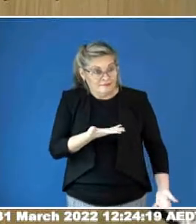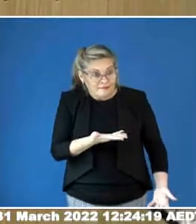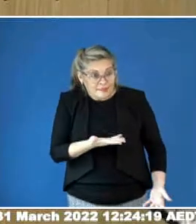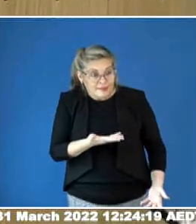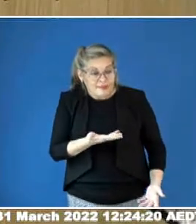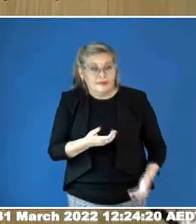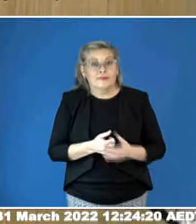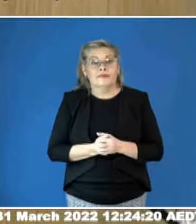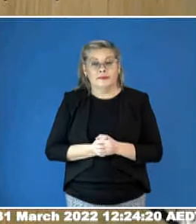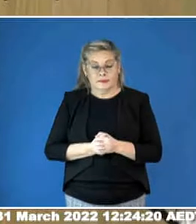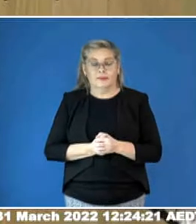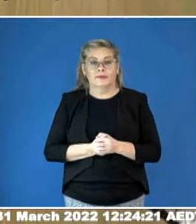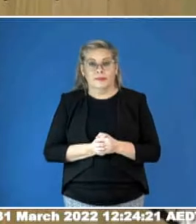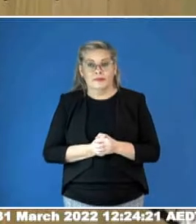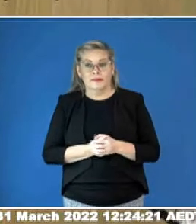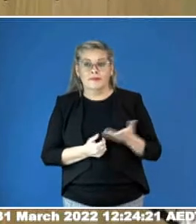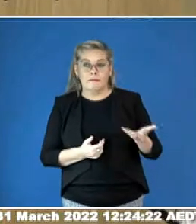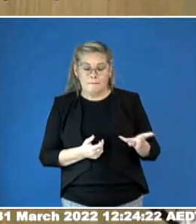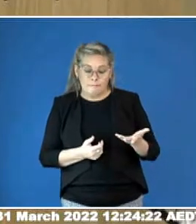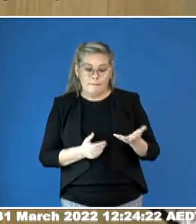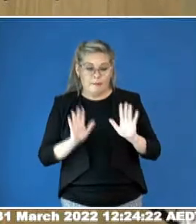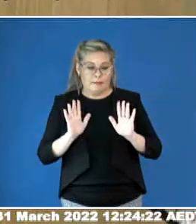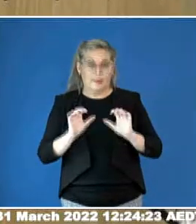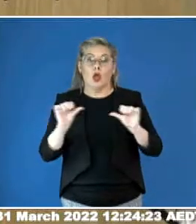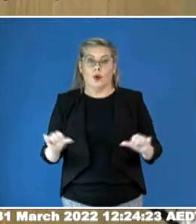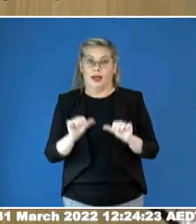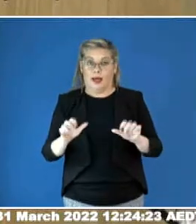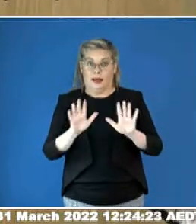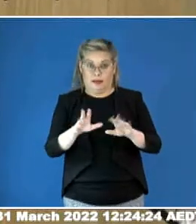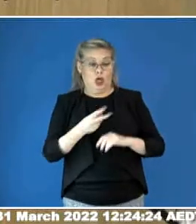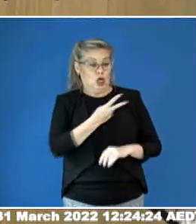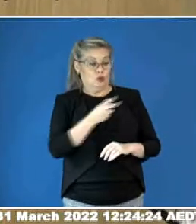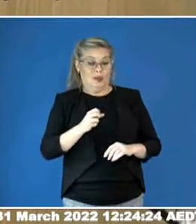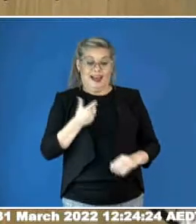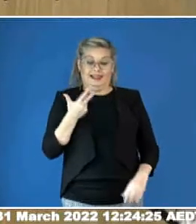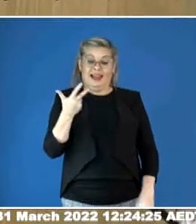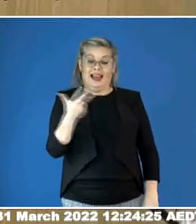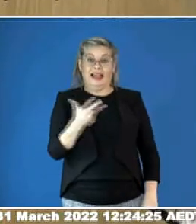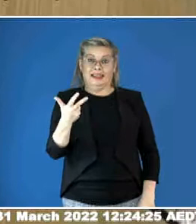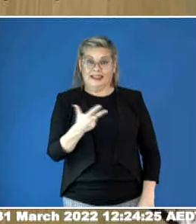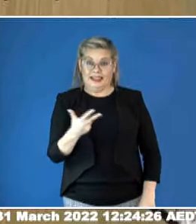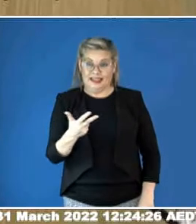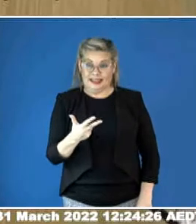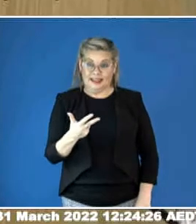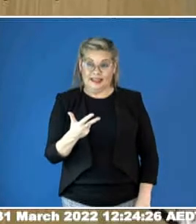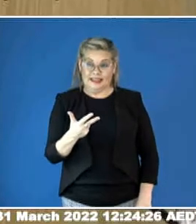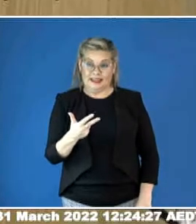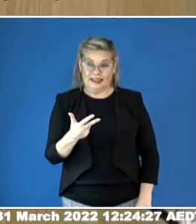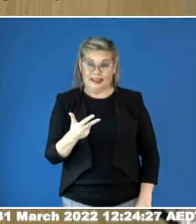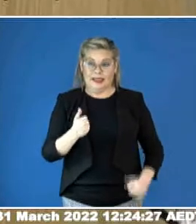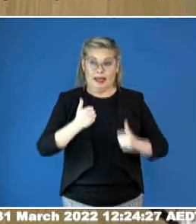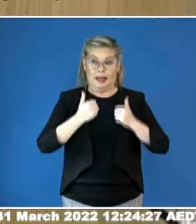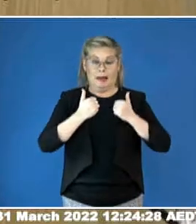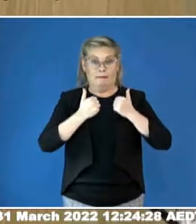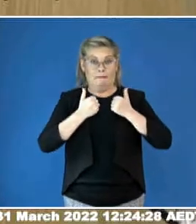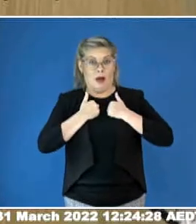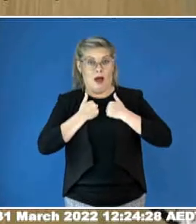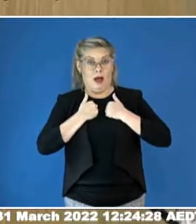So in 2018, yeah, she - Sue - sorry our Group Manager was aware